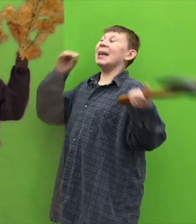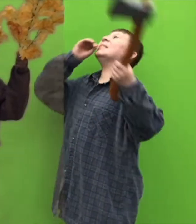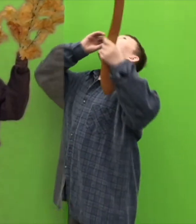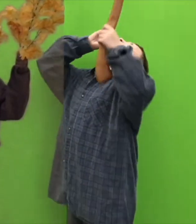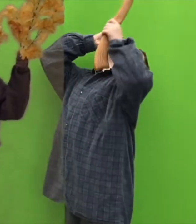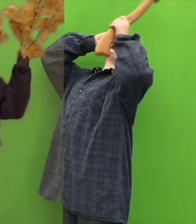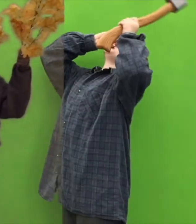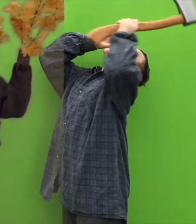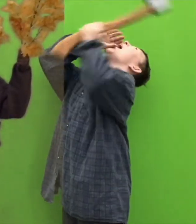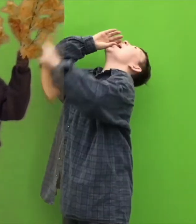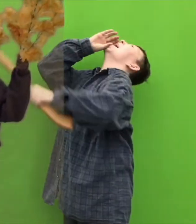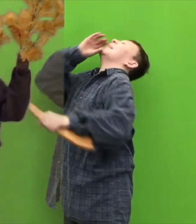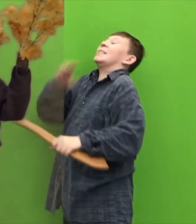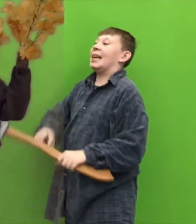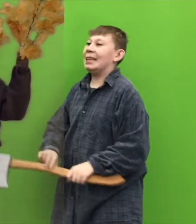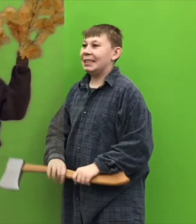what's going on i yelled timber